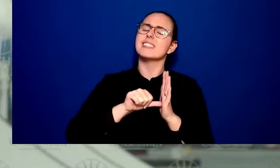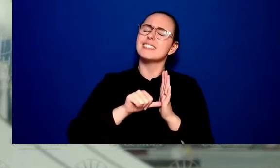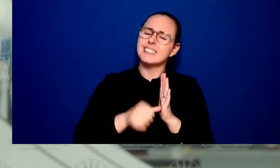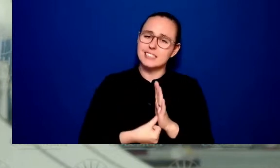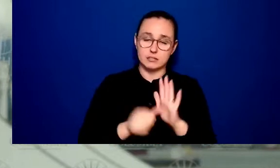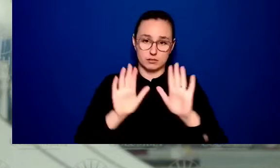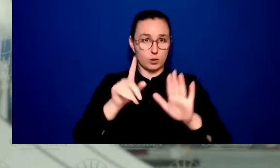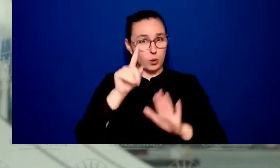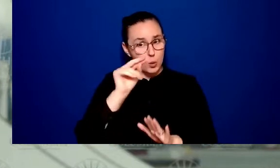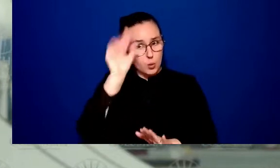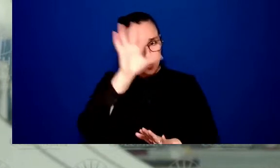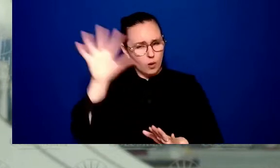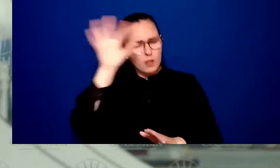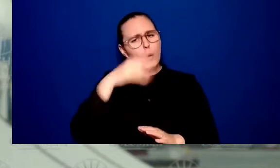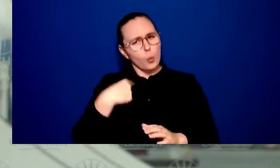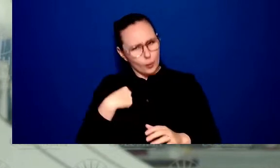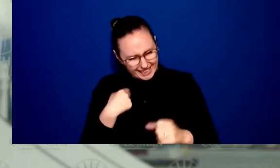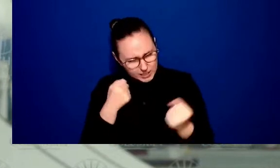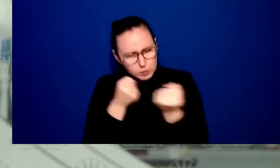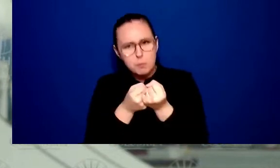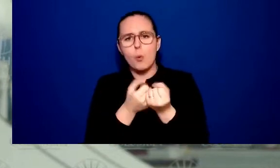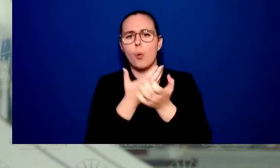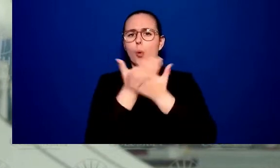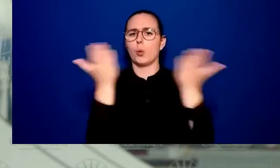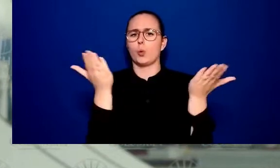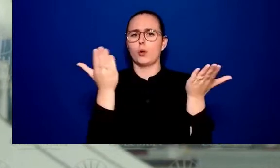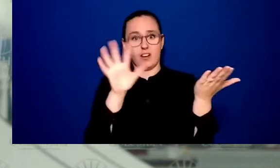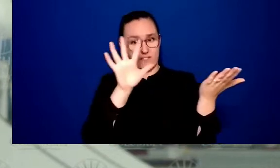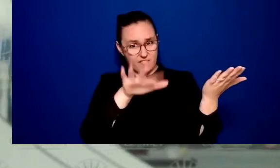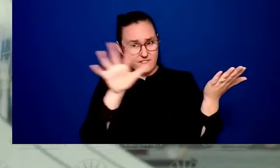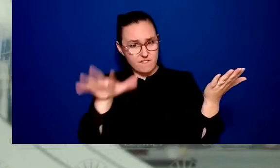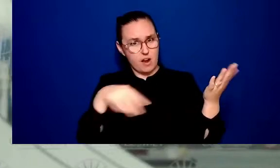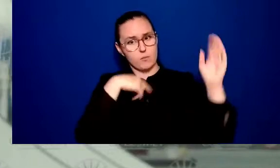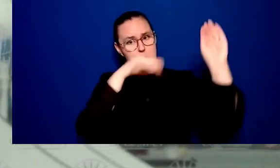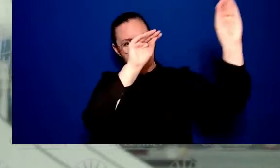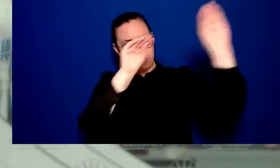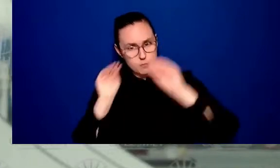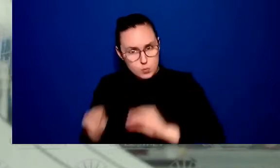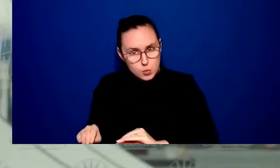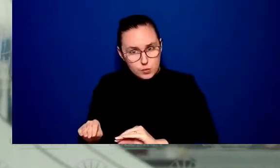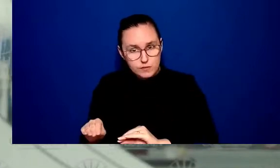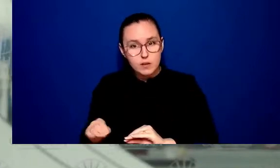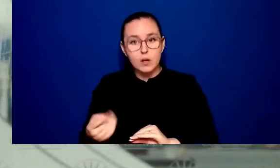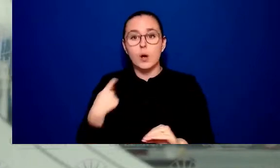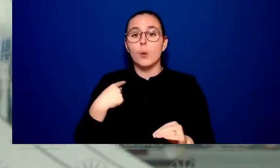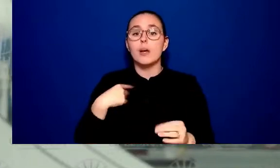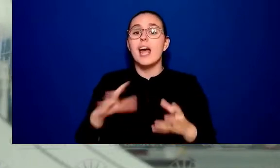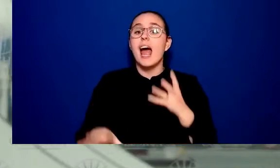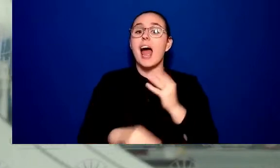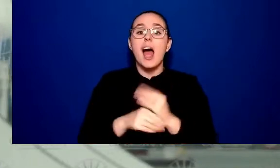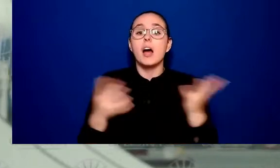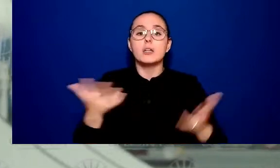health care workers 55 transfers. We added two planes